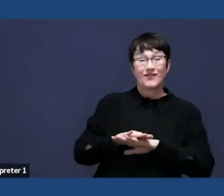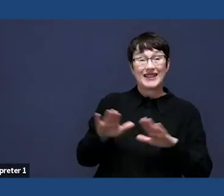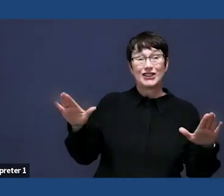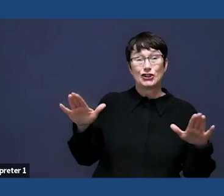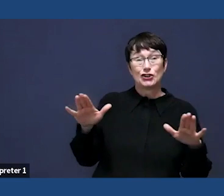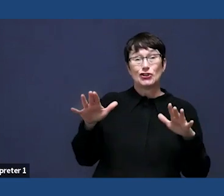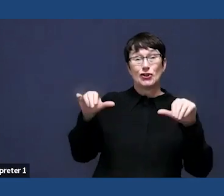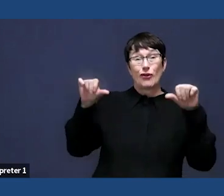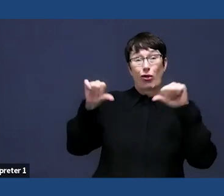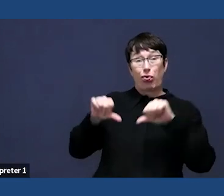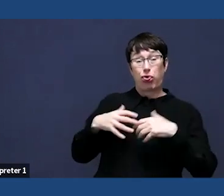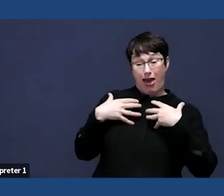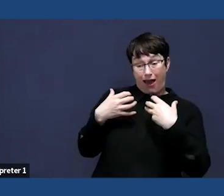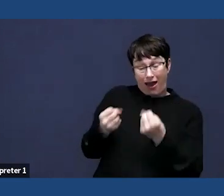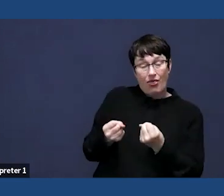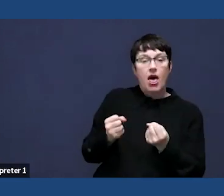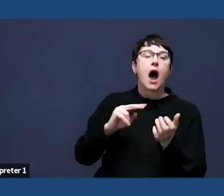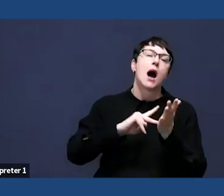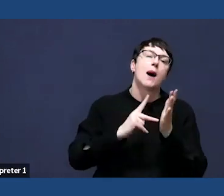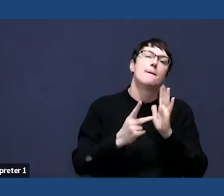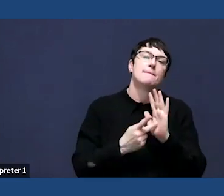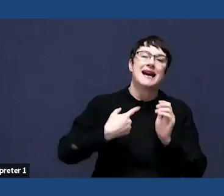It has to start way earlier.